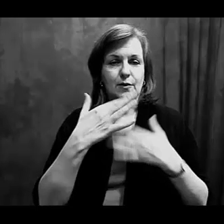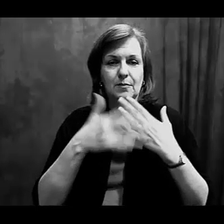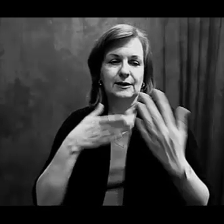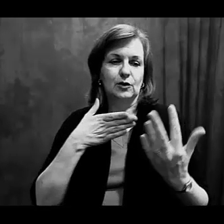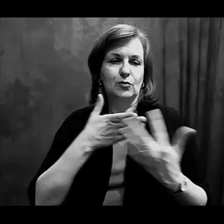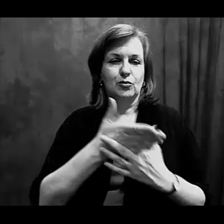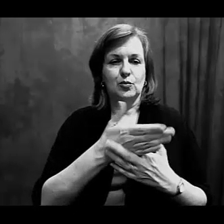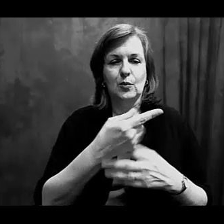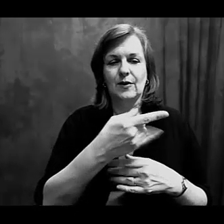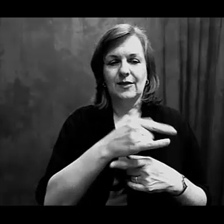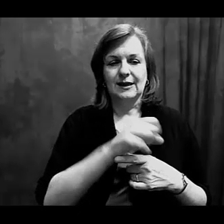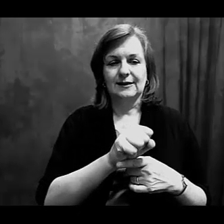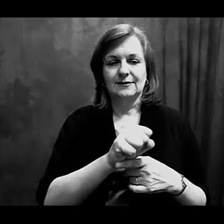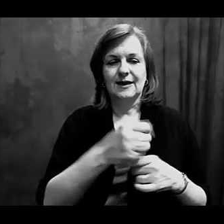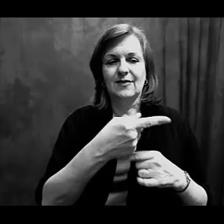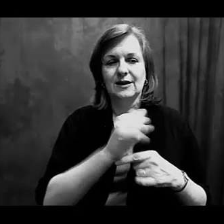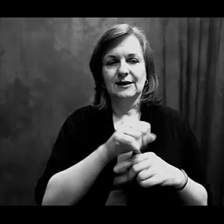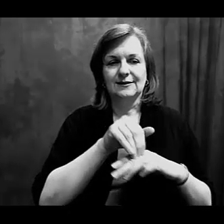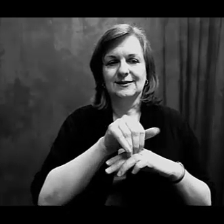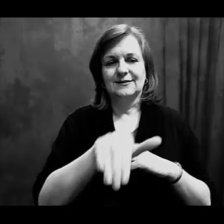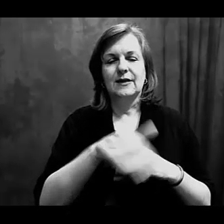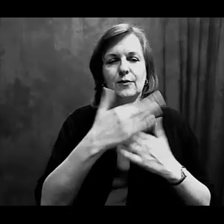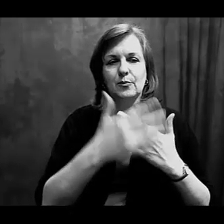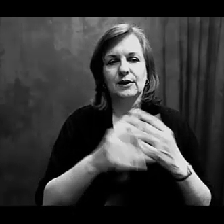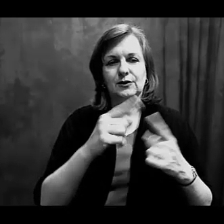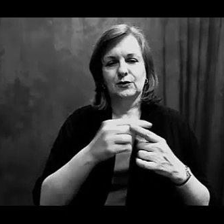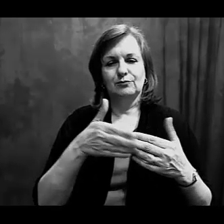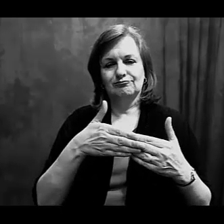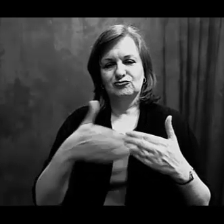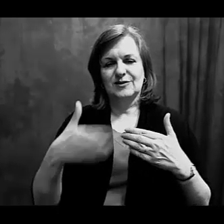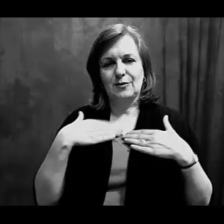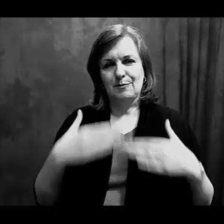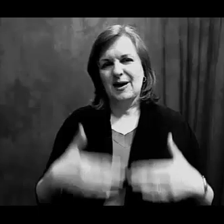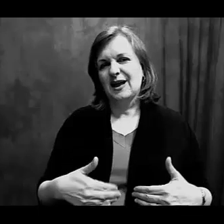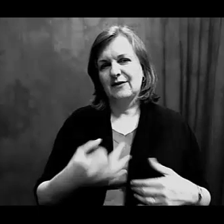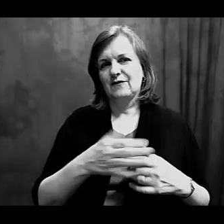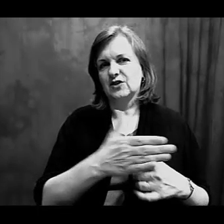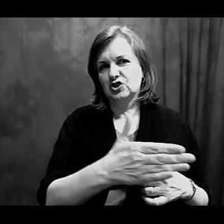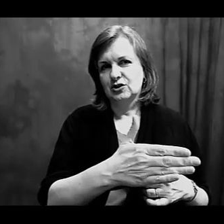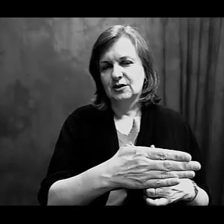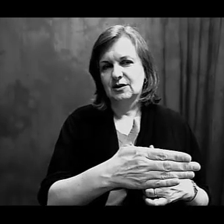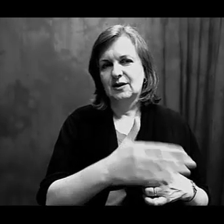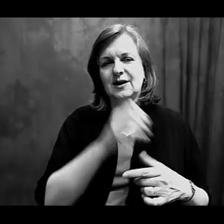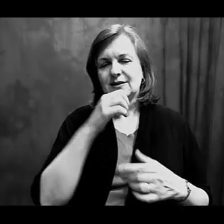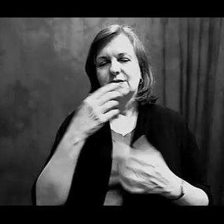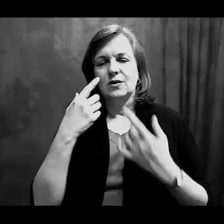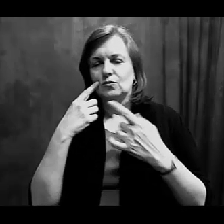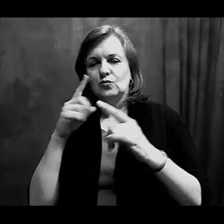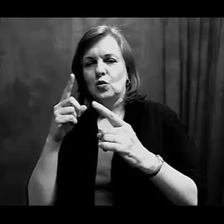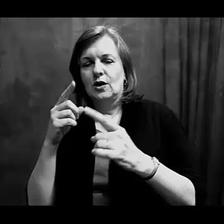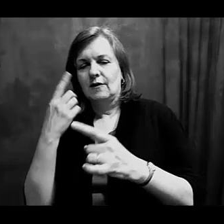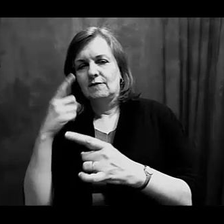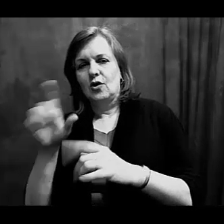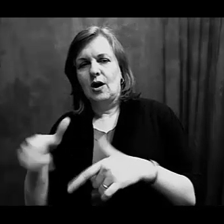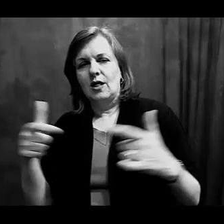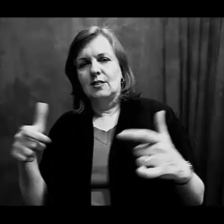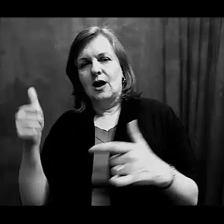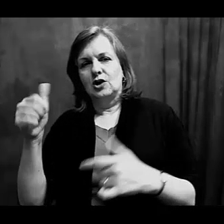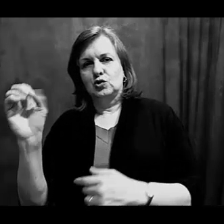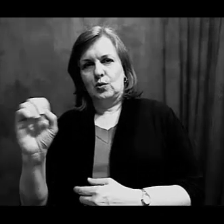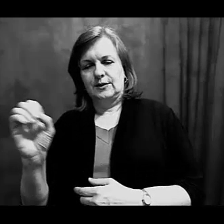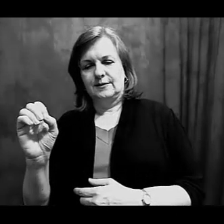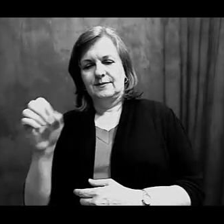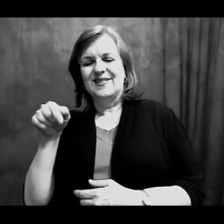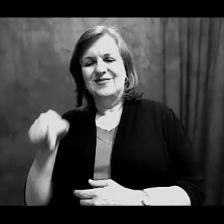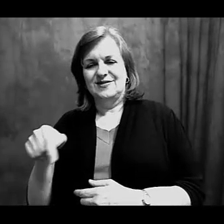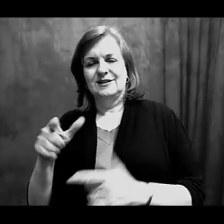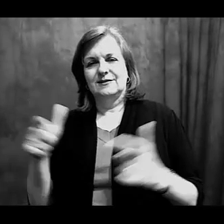the fish -- this doesn't work well in larger organisms more complex organism so we set up a double circulatory system